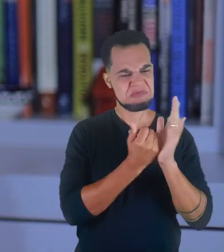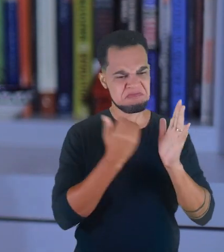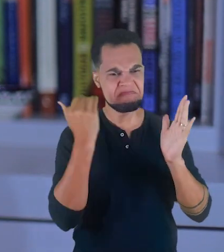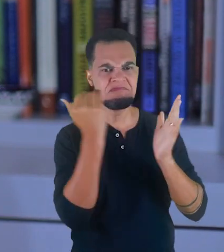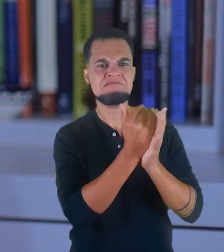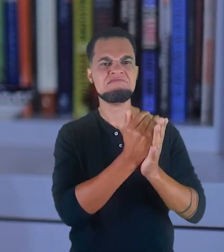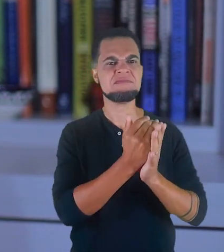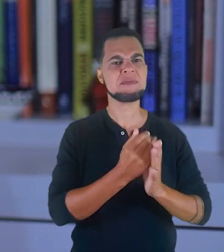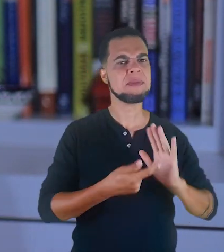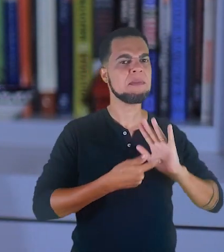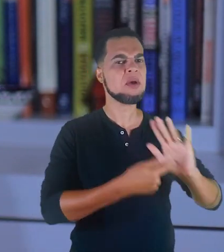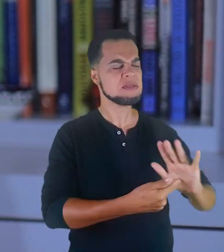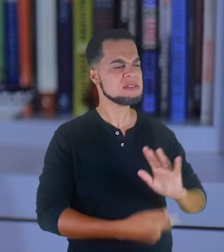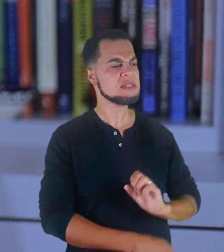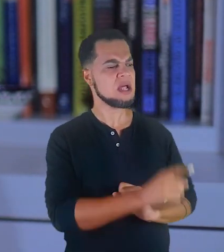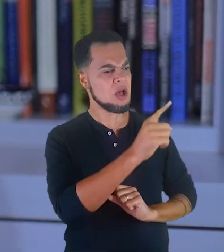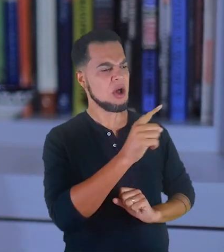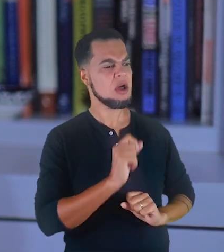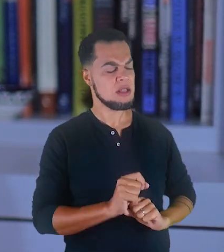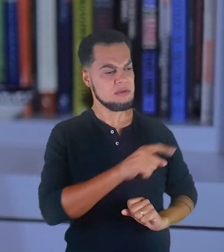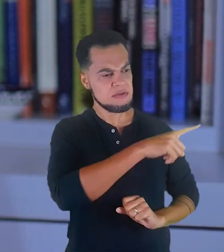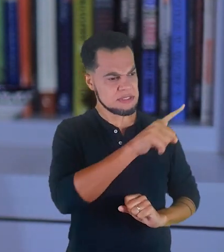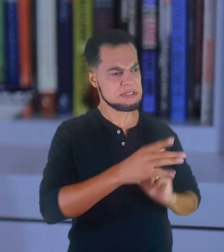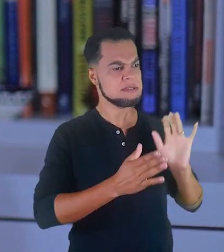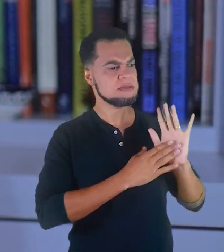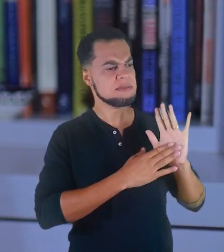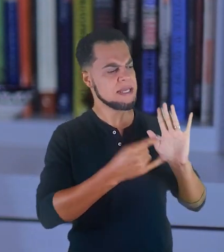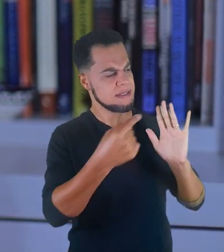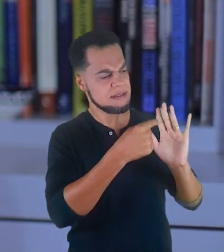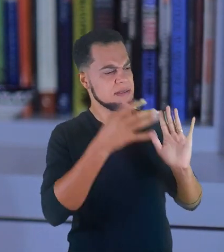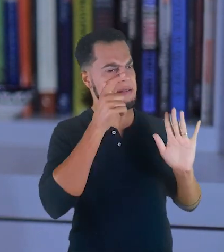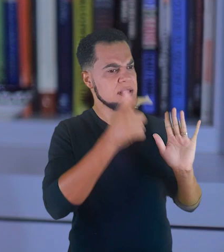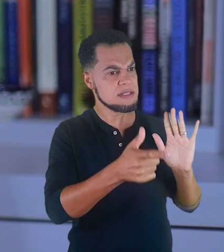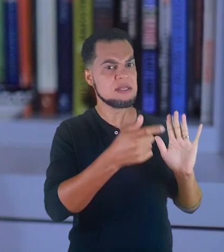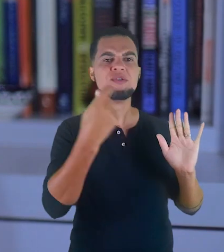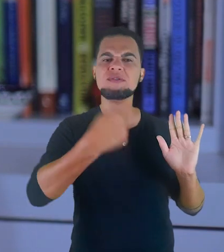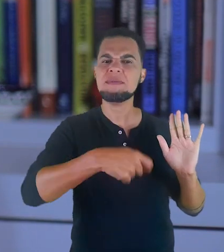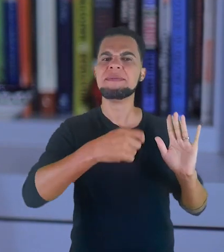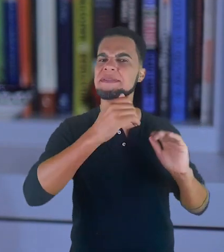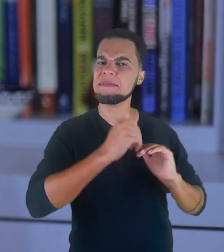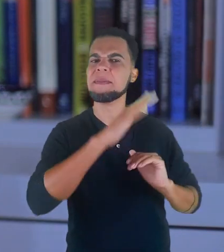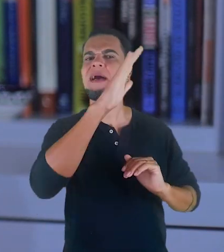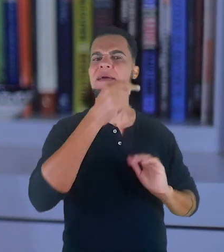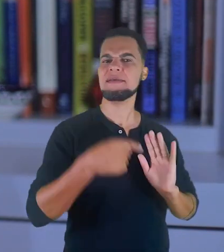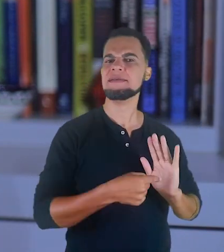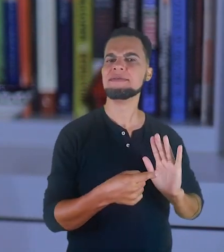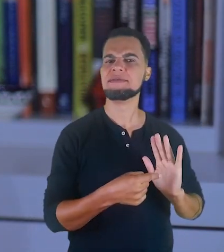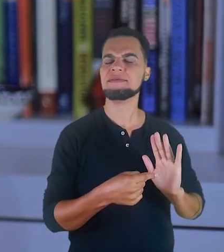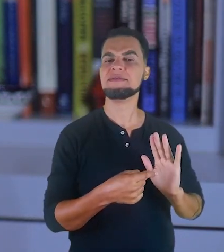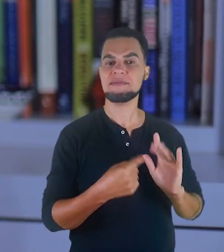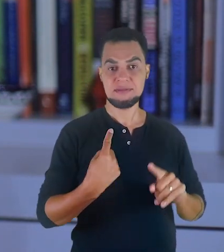to try to argue by saying: "Look, if you've already proposed this thing, which is interesting, we need to go beyond that."